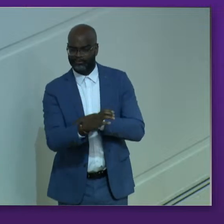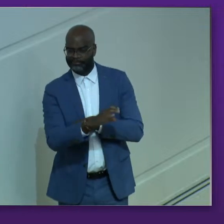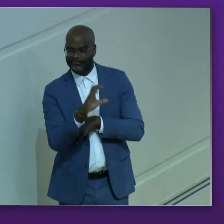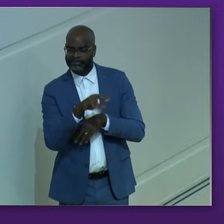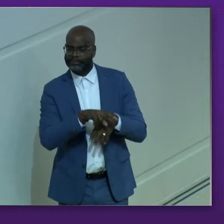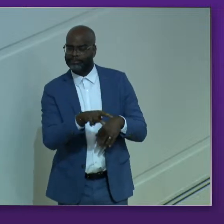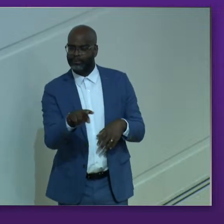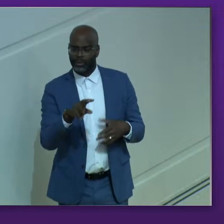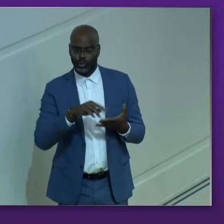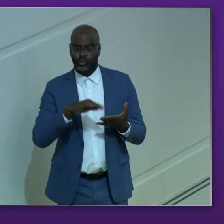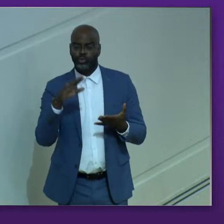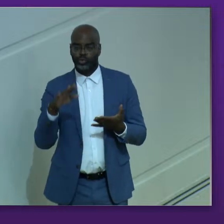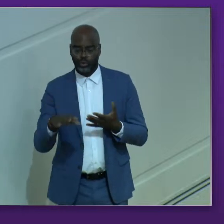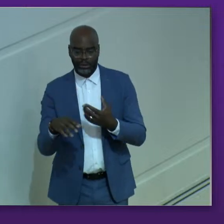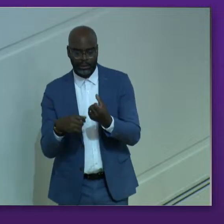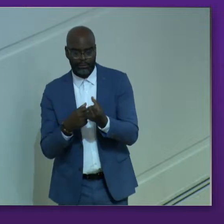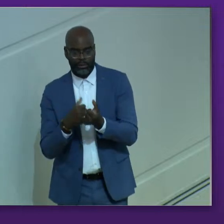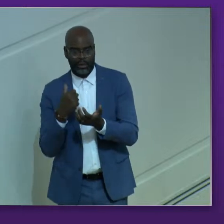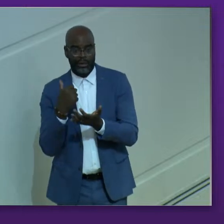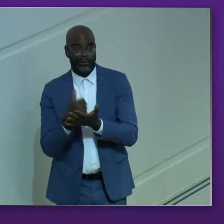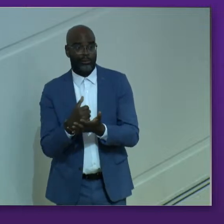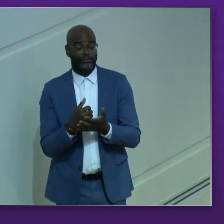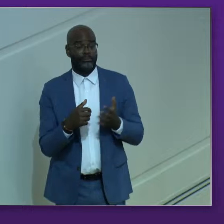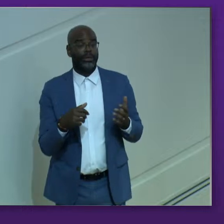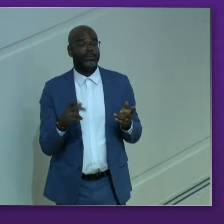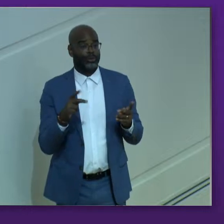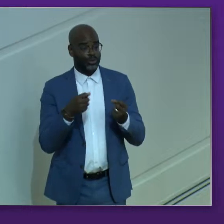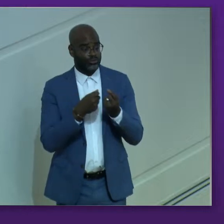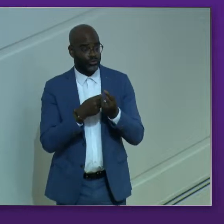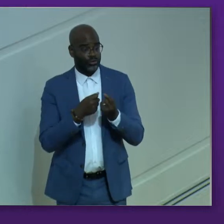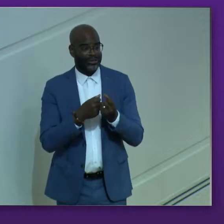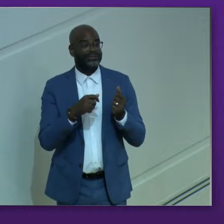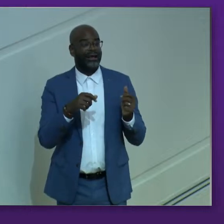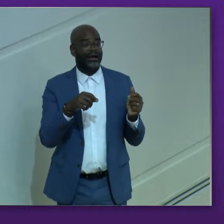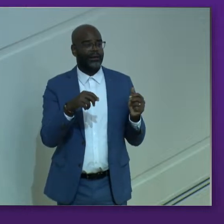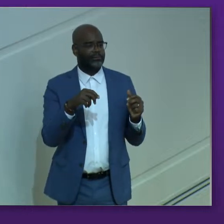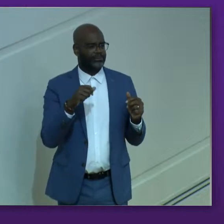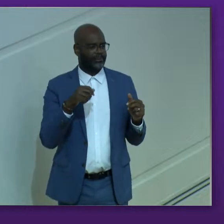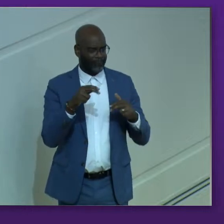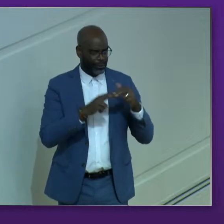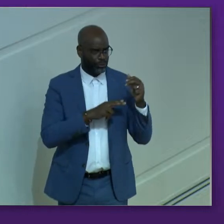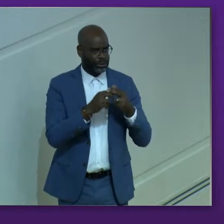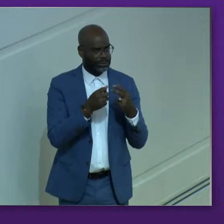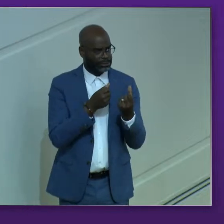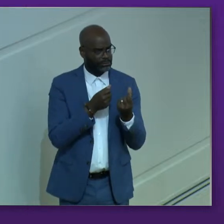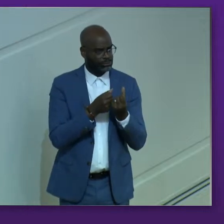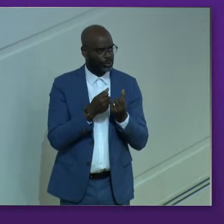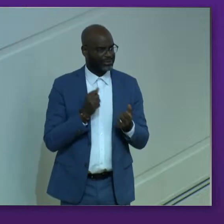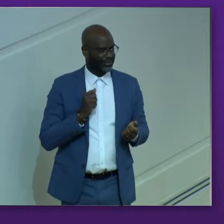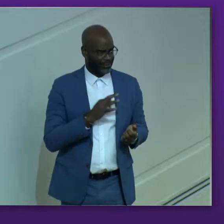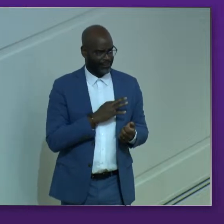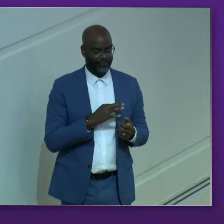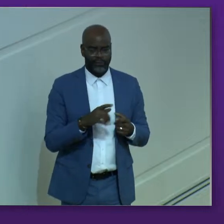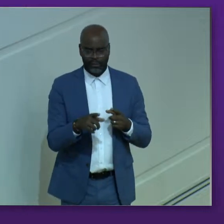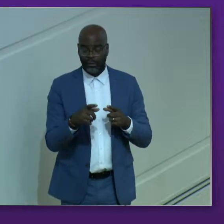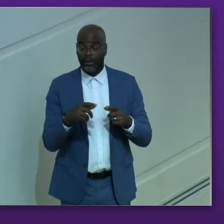THE GERMANTOWN CAMPUS.